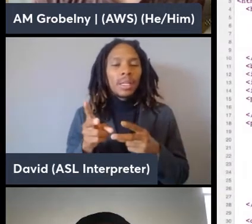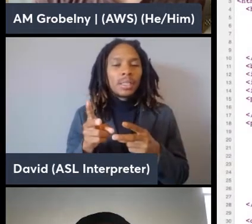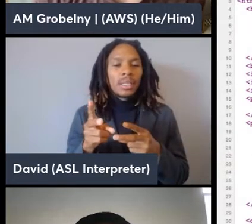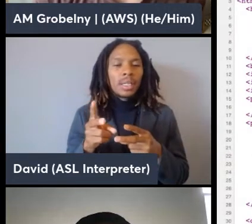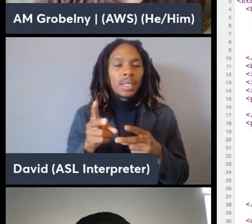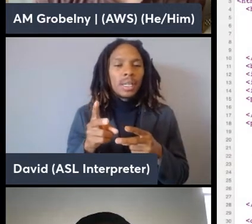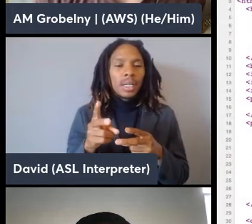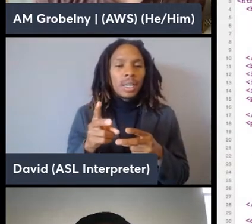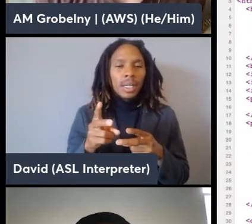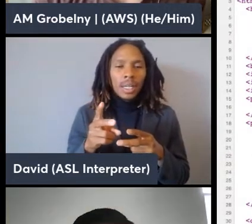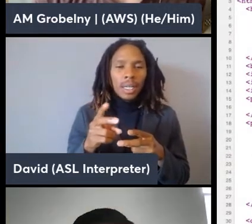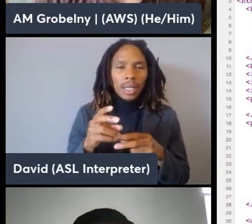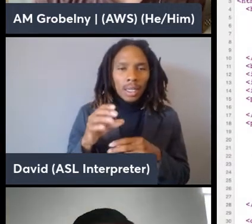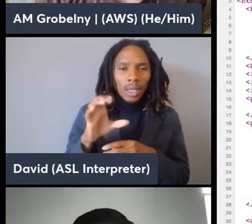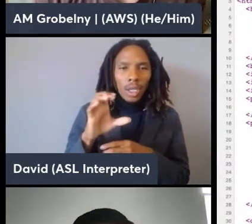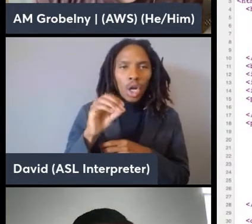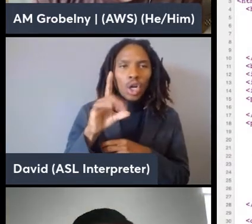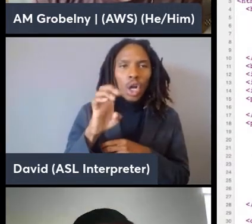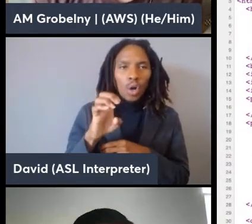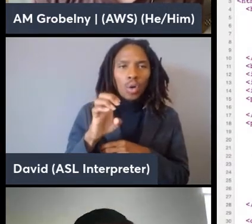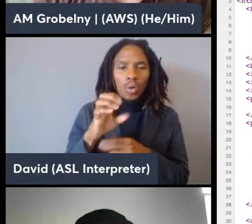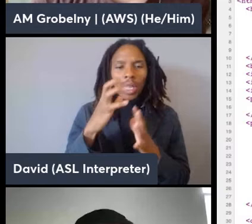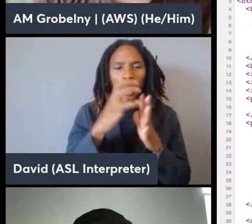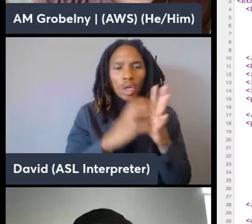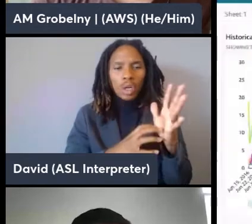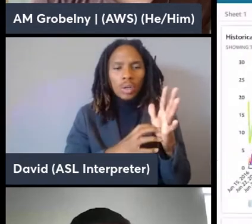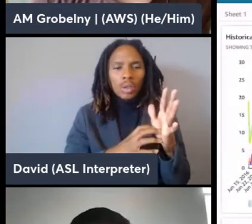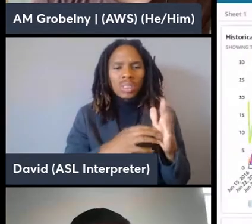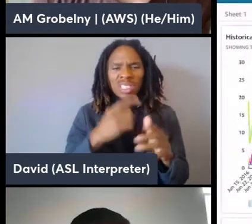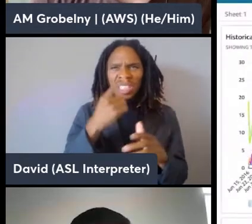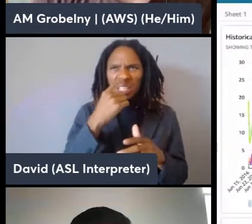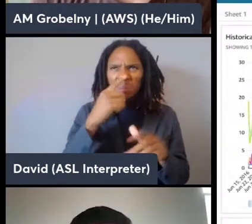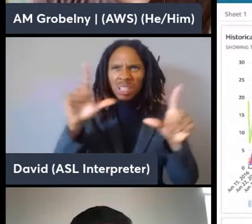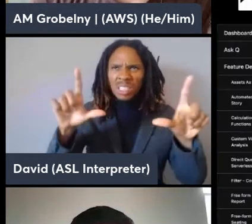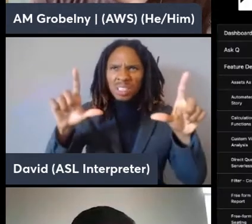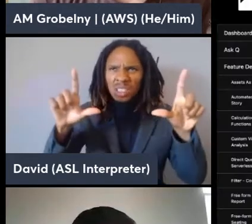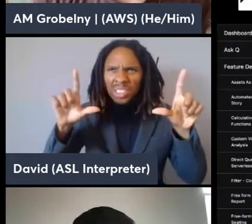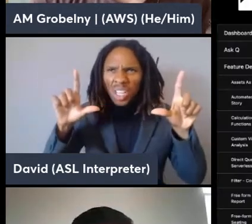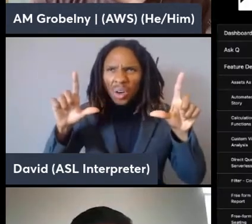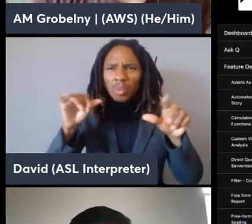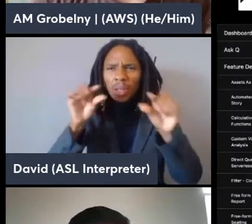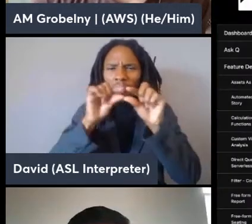that I got through the website- Can you just up the zoom level on that font a tiny bit? I got old eyes,